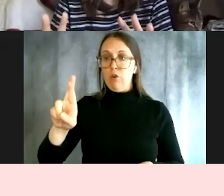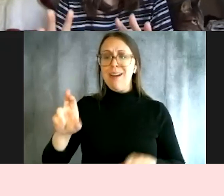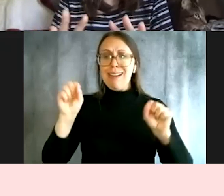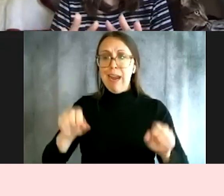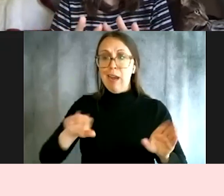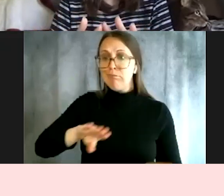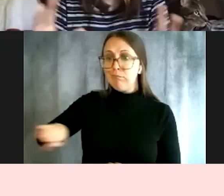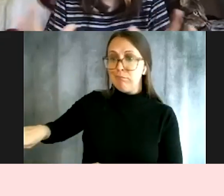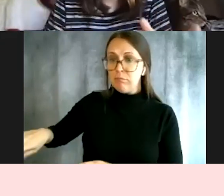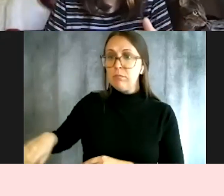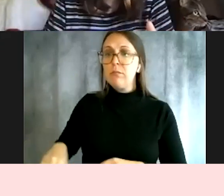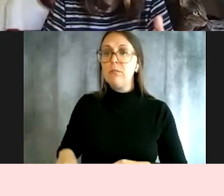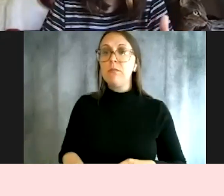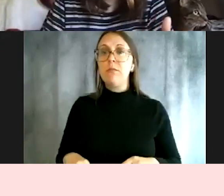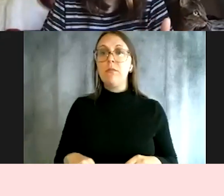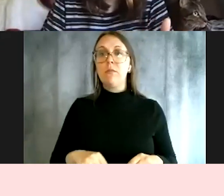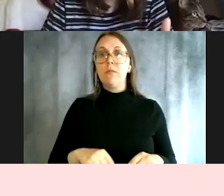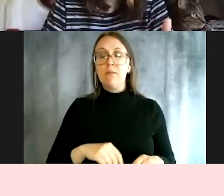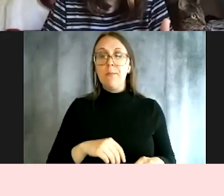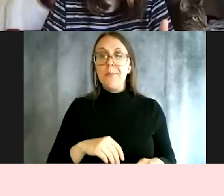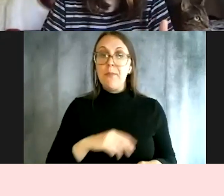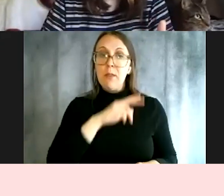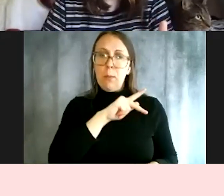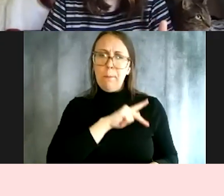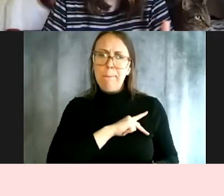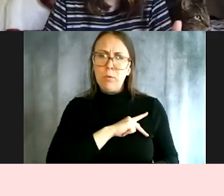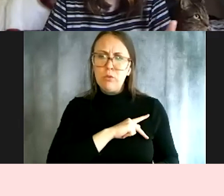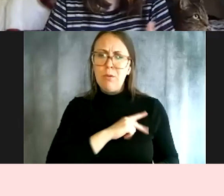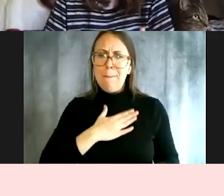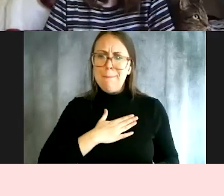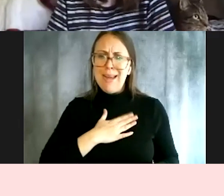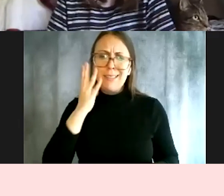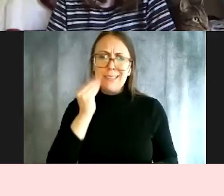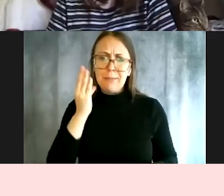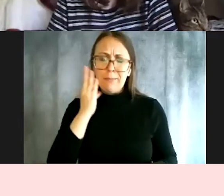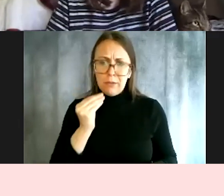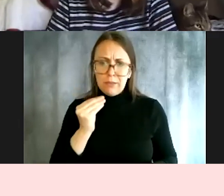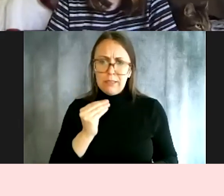the personal experience of disability I think is really important in UX design